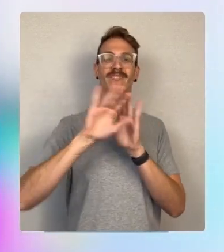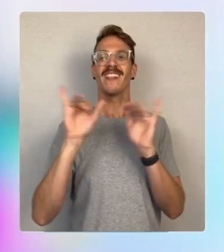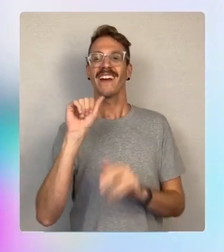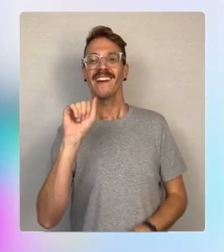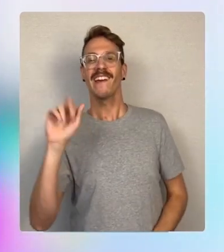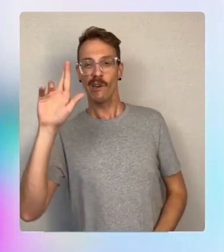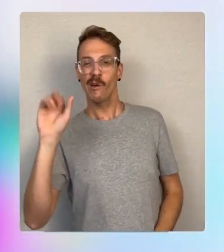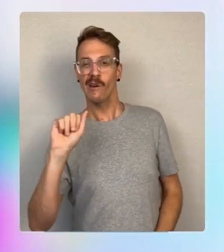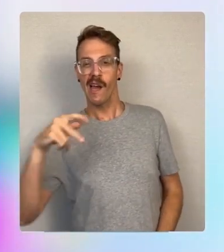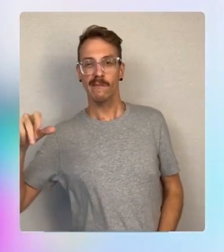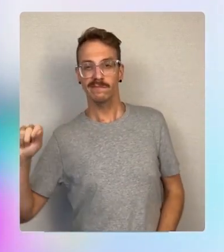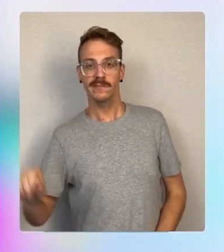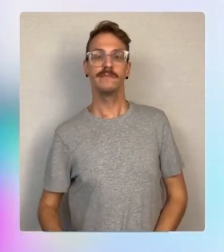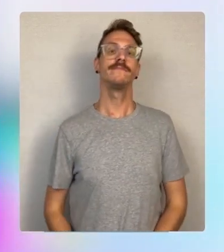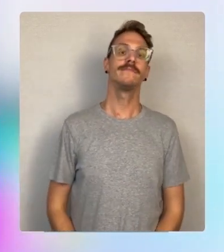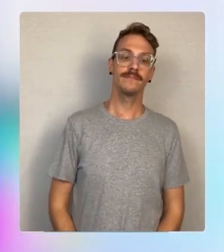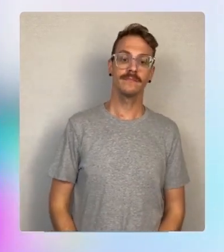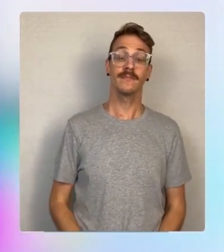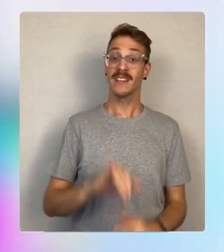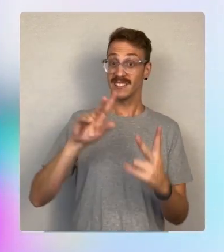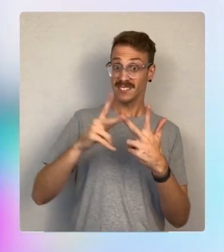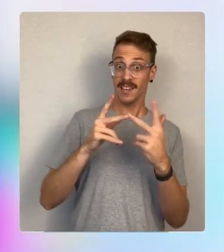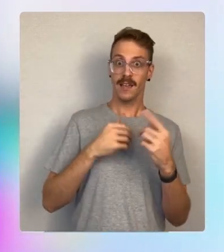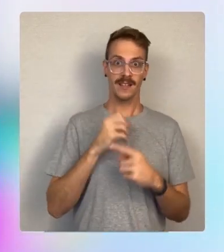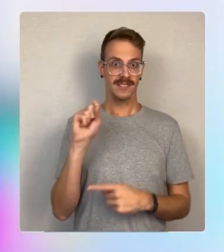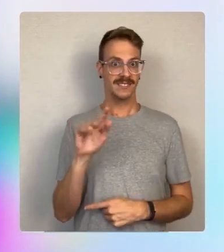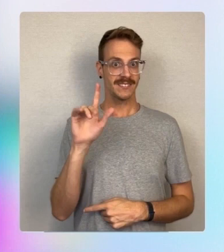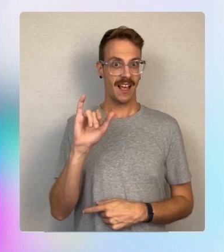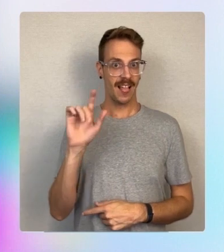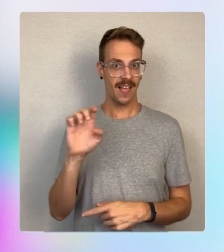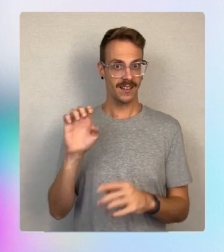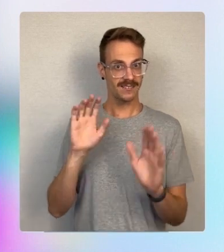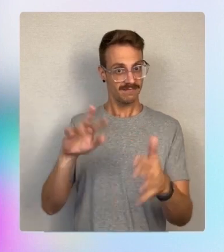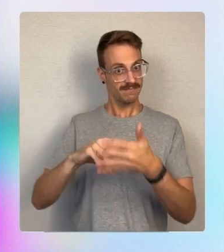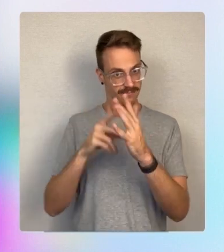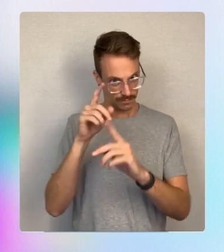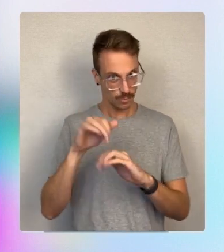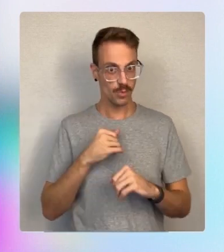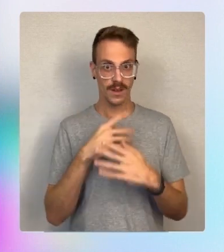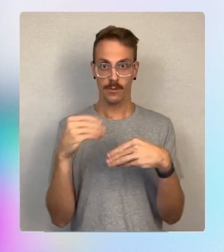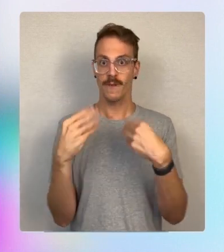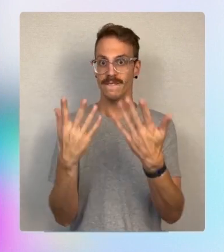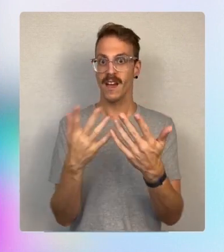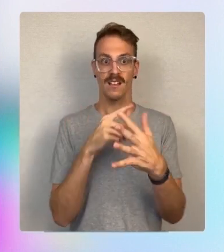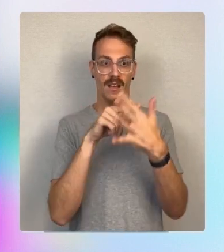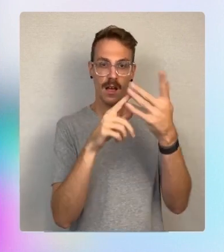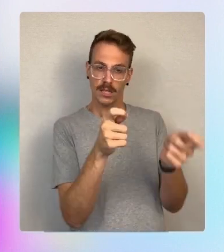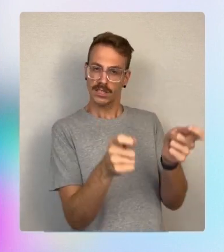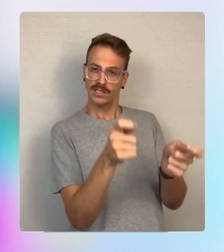The second capability is Stylization. This provides you with the ability to make changes